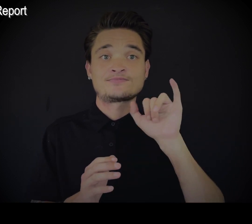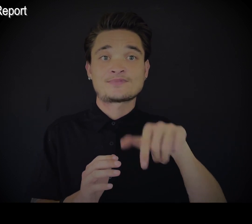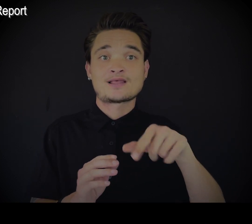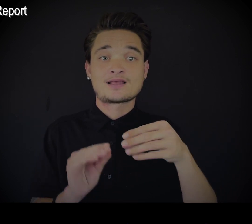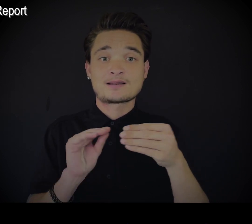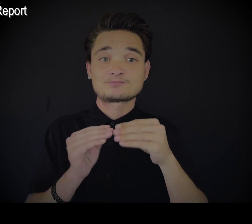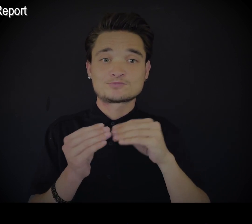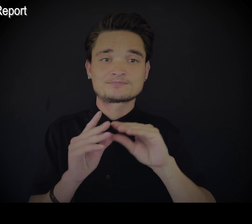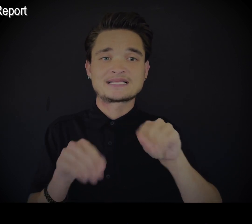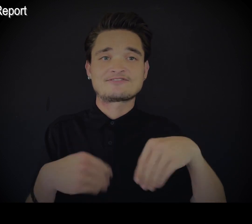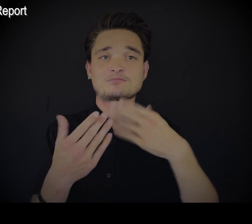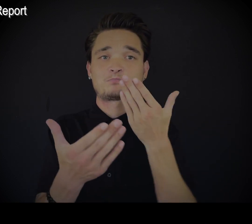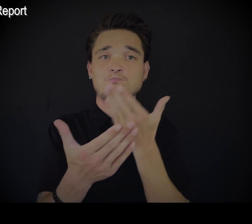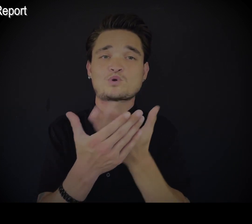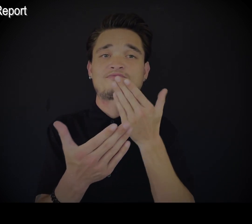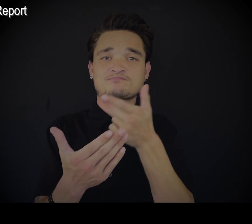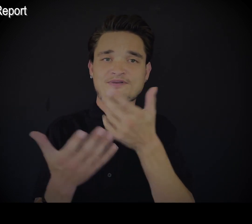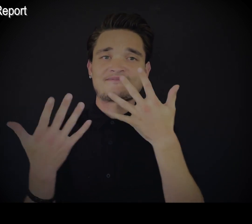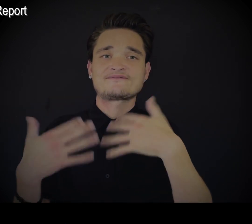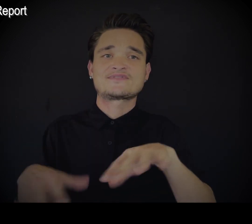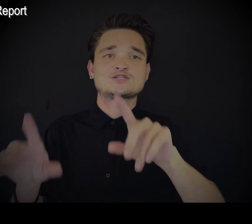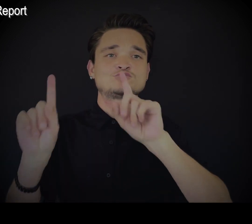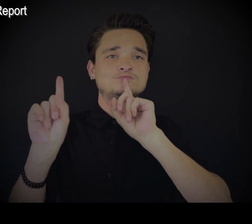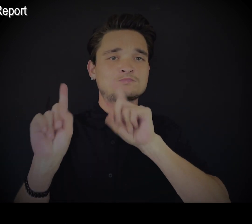The incident number gives proof that the incident was reported.